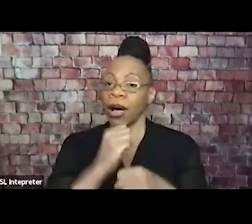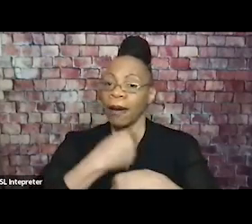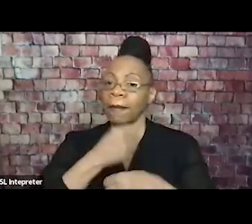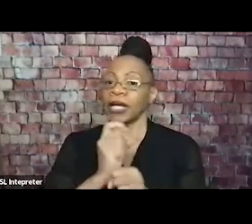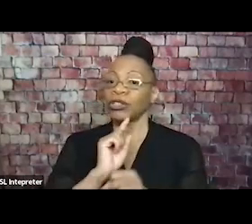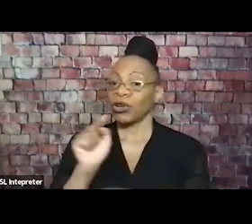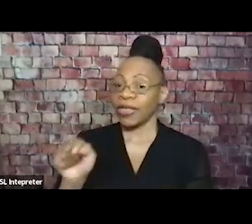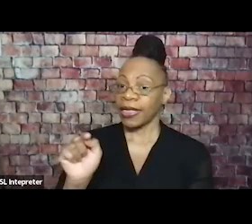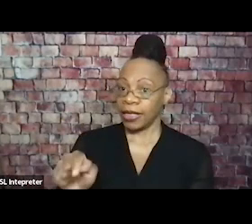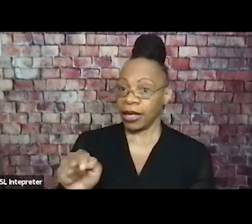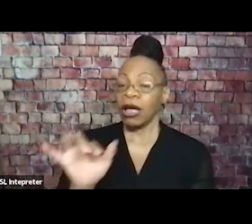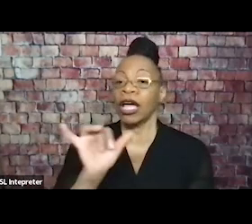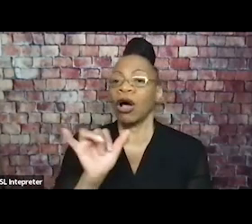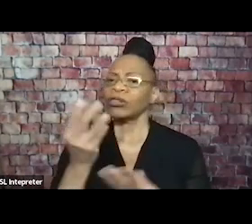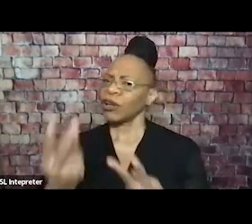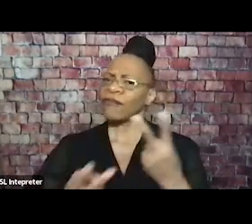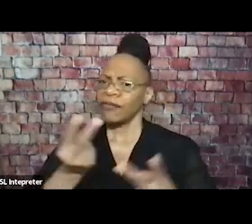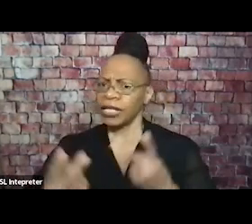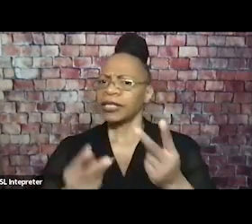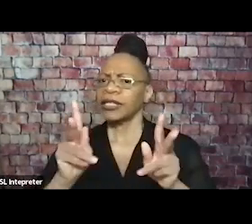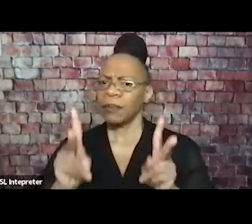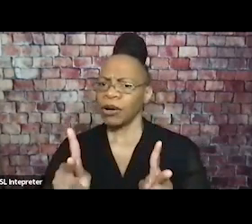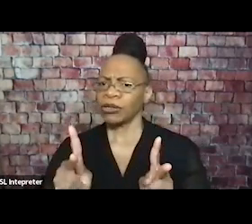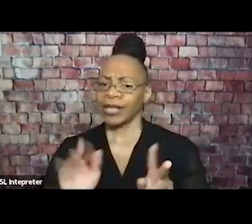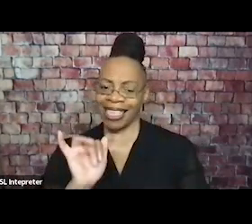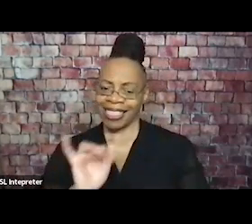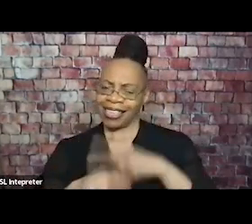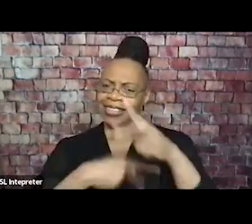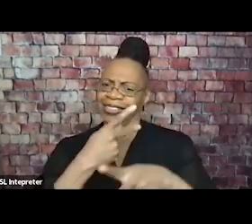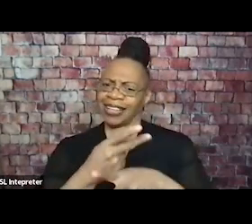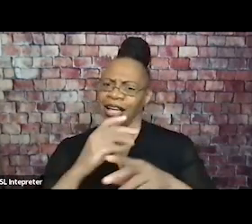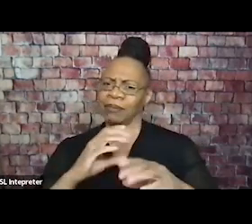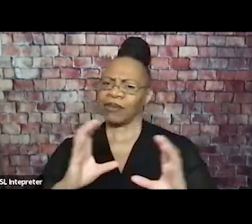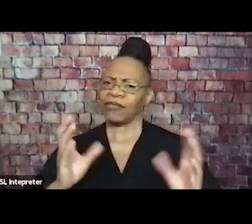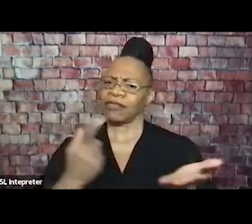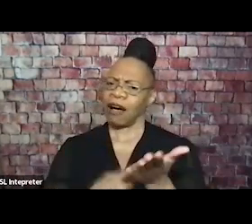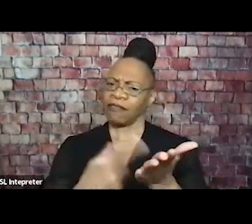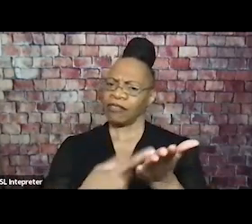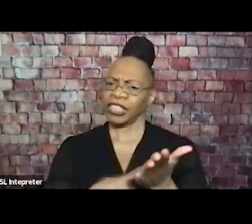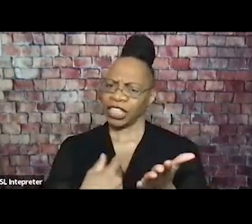Those conversations are the definitely the easiest to have if you're able to go there. If it is in your local community, go.